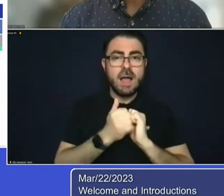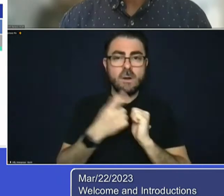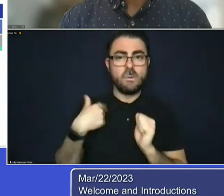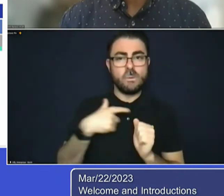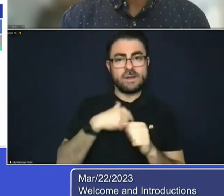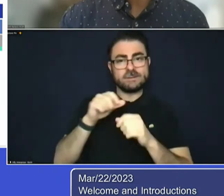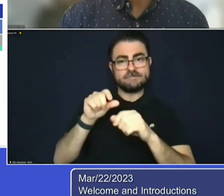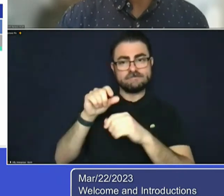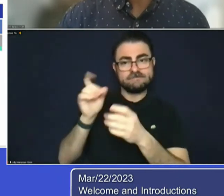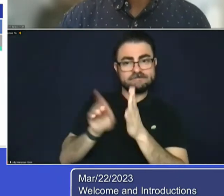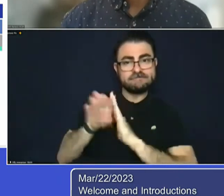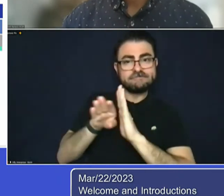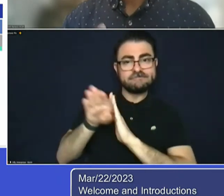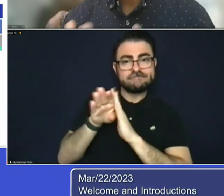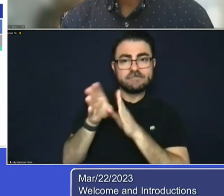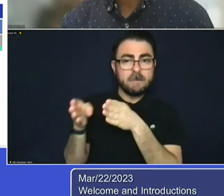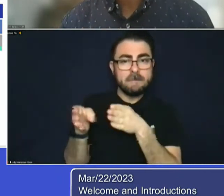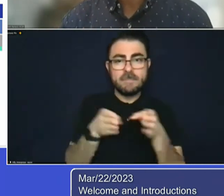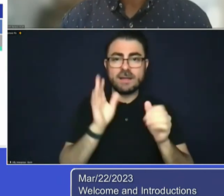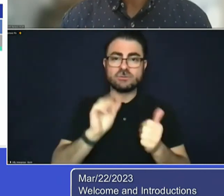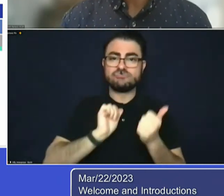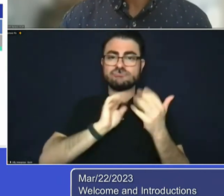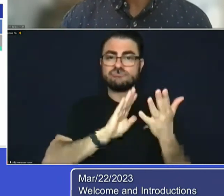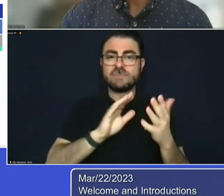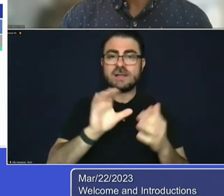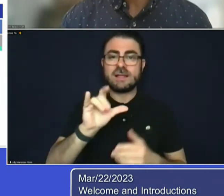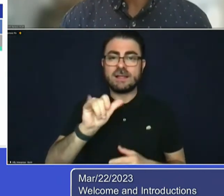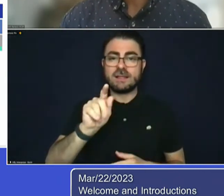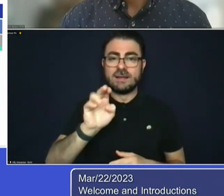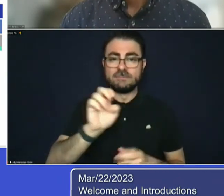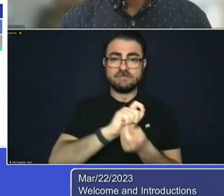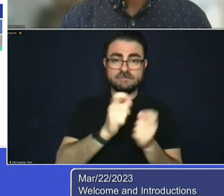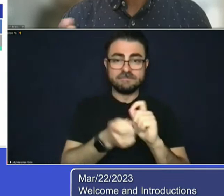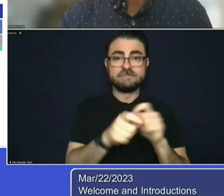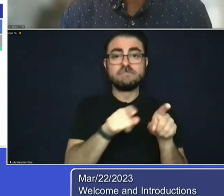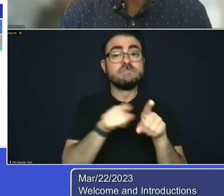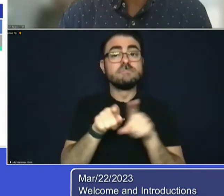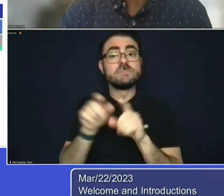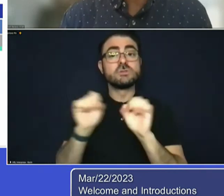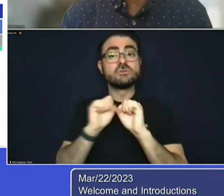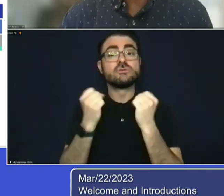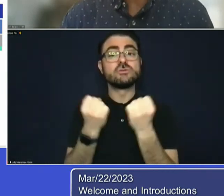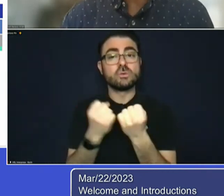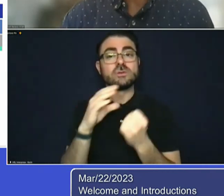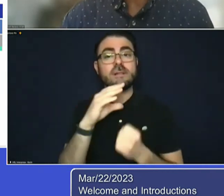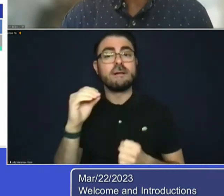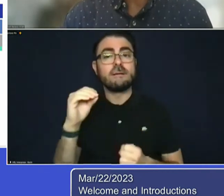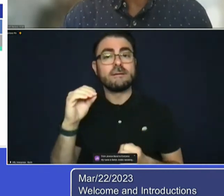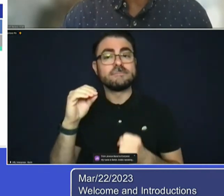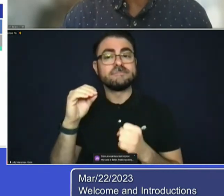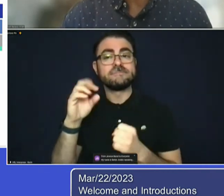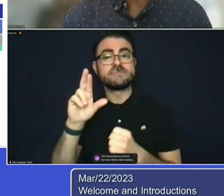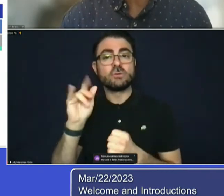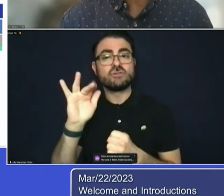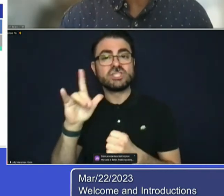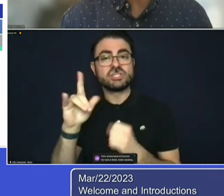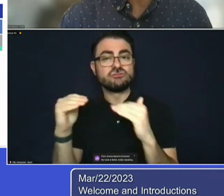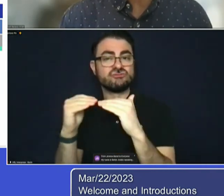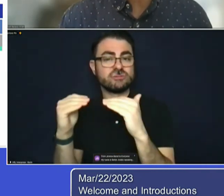IN ORDER TO BOUNCE DIFFERENT IDEAS OFF OF THEM, TO SHAPE A